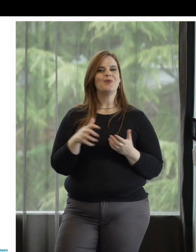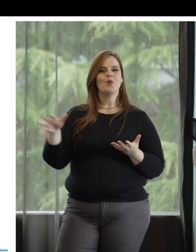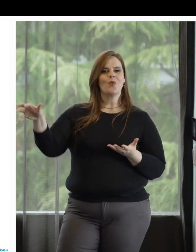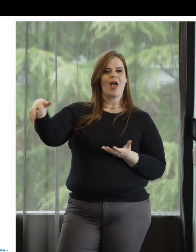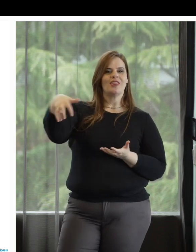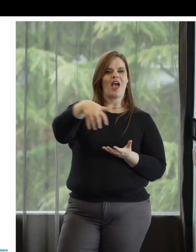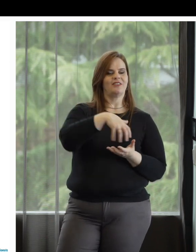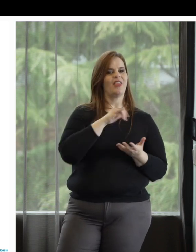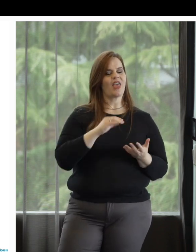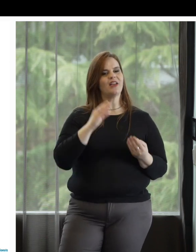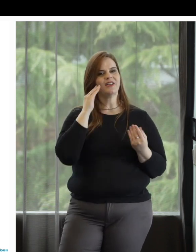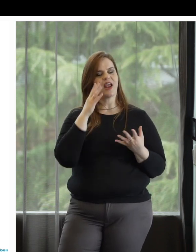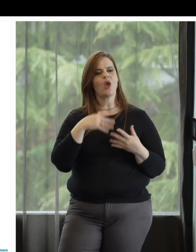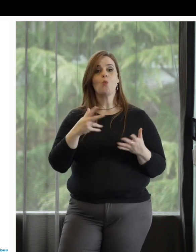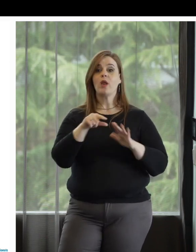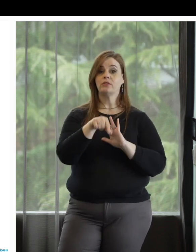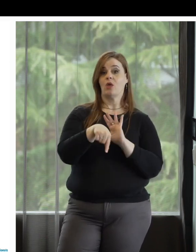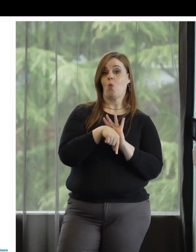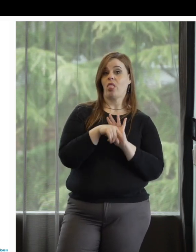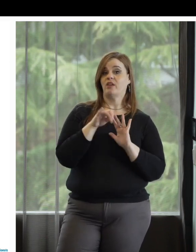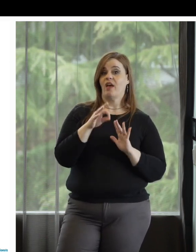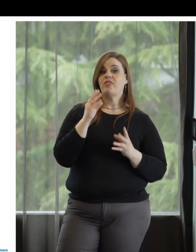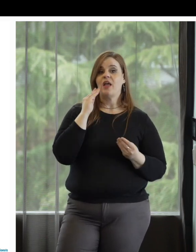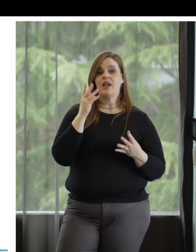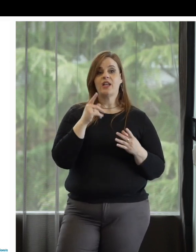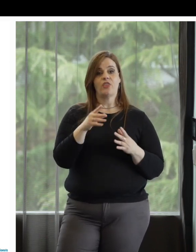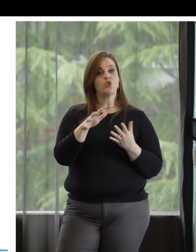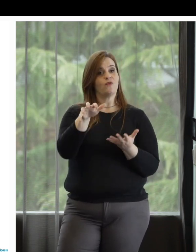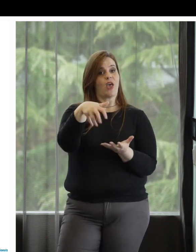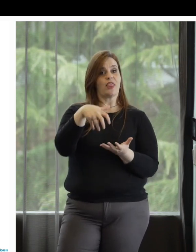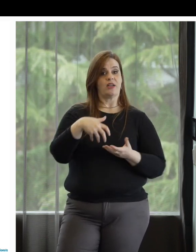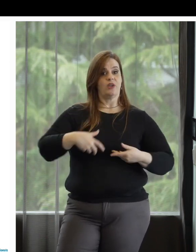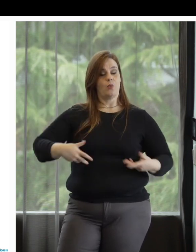is the quality of that data you collected. Every single